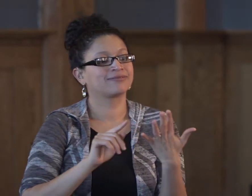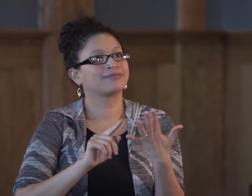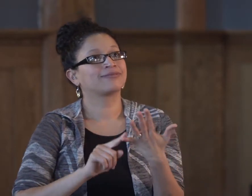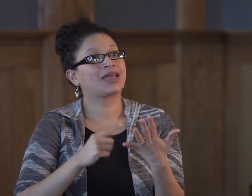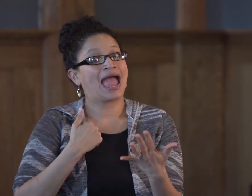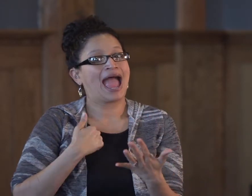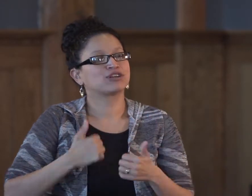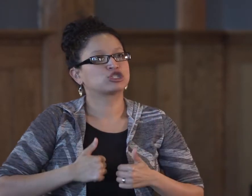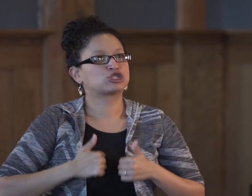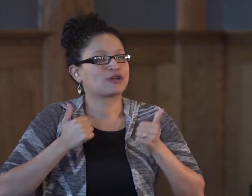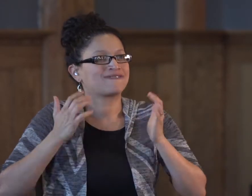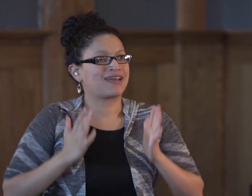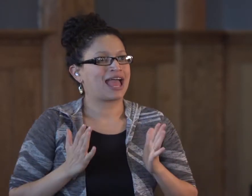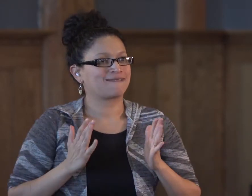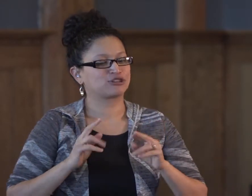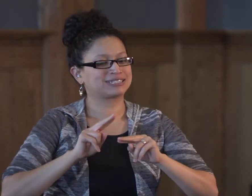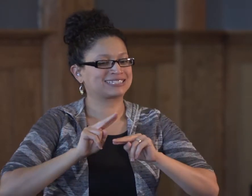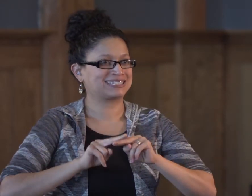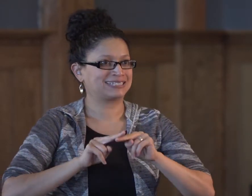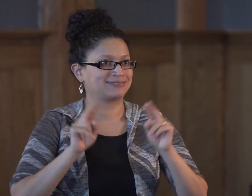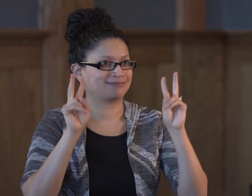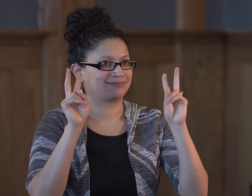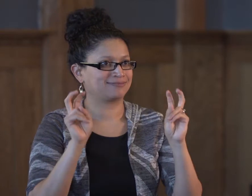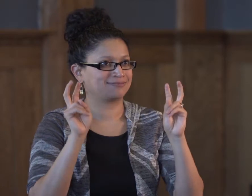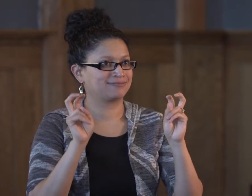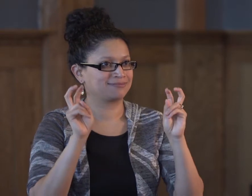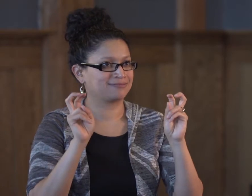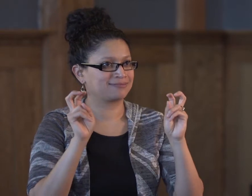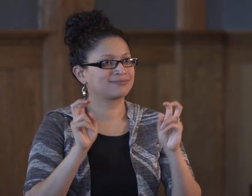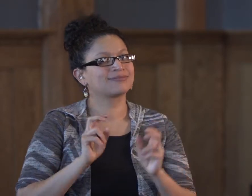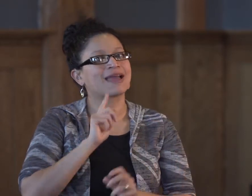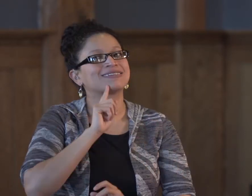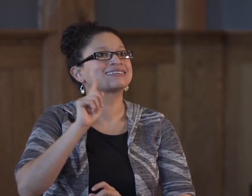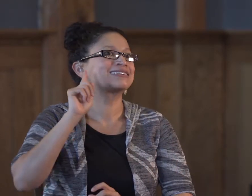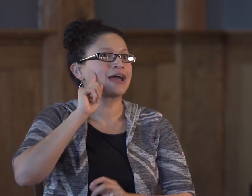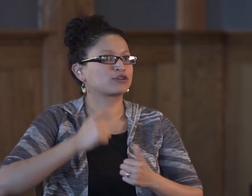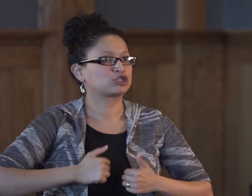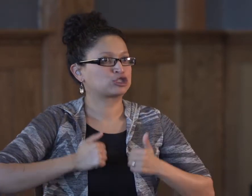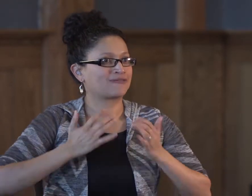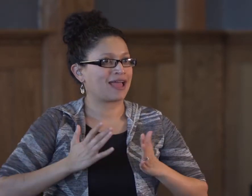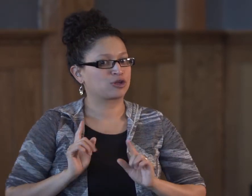to ensure that their programs are Deaf friendly and accessible to Deaf individuals, ensuring